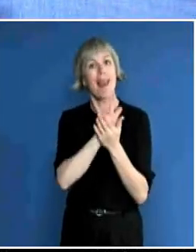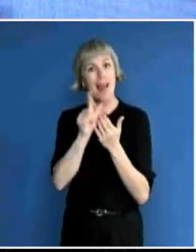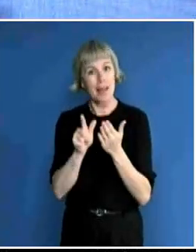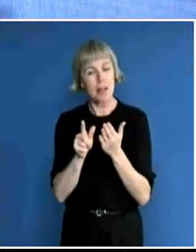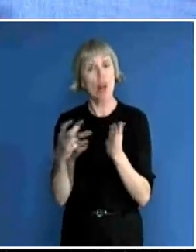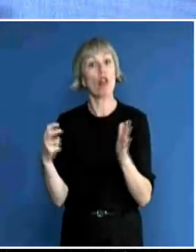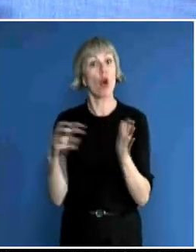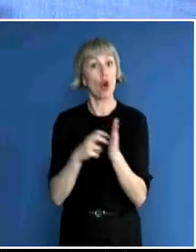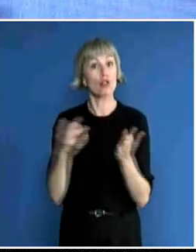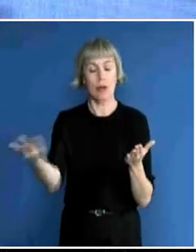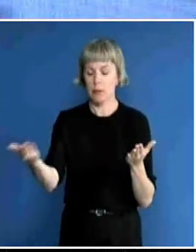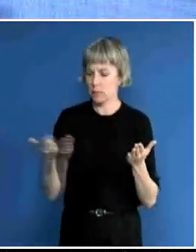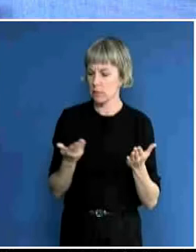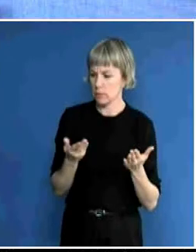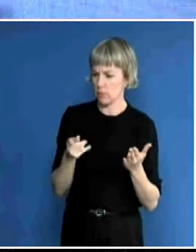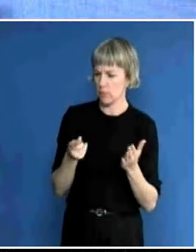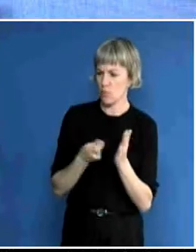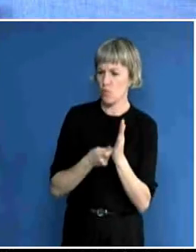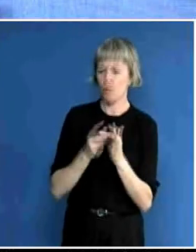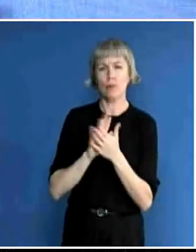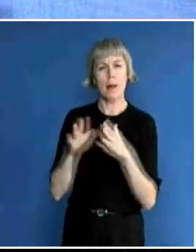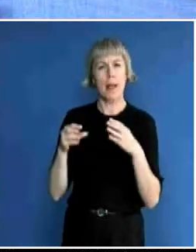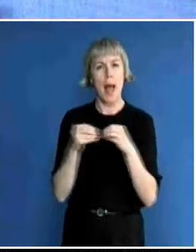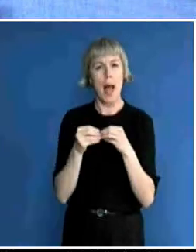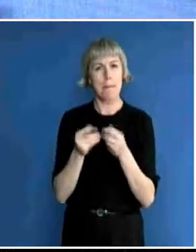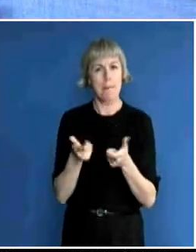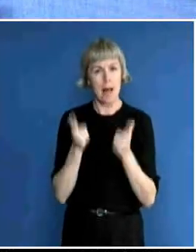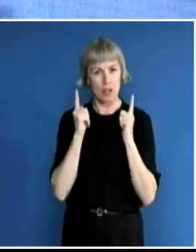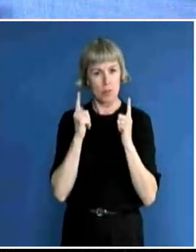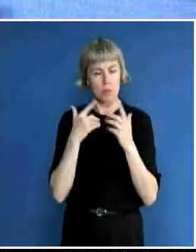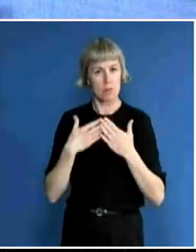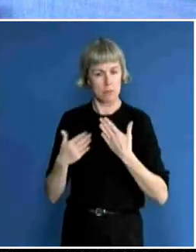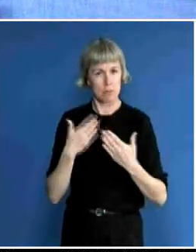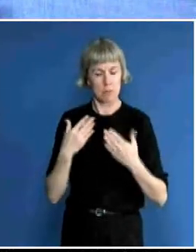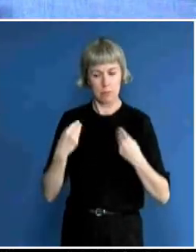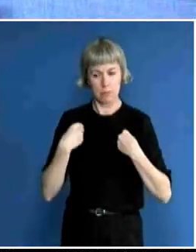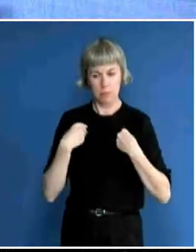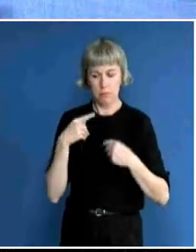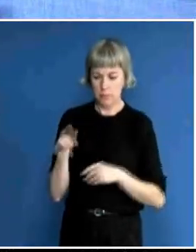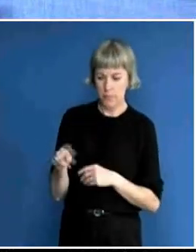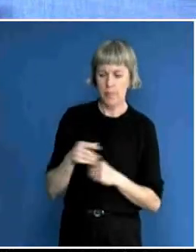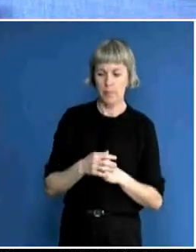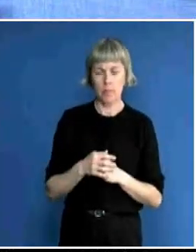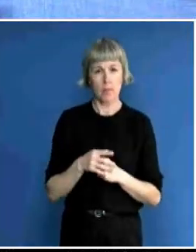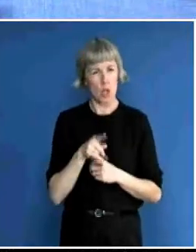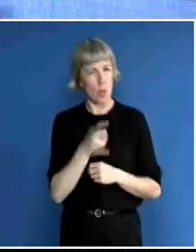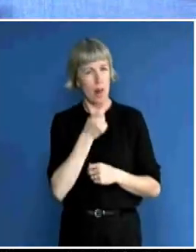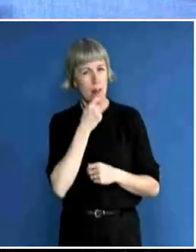who your employer was and I think you say this, don't you: "To be honest, I'm still confused."